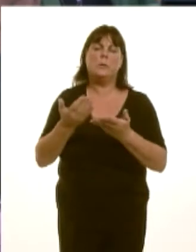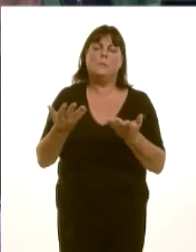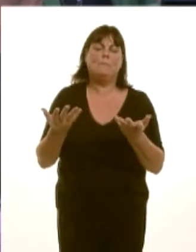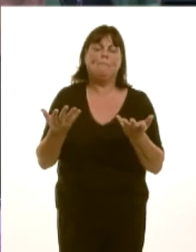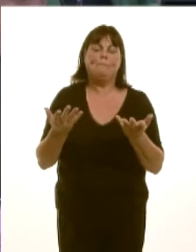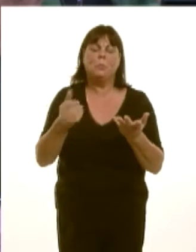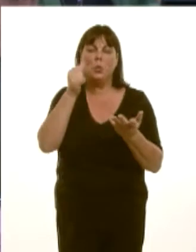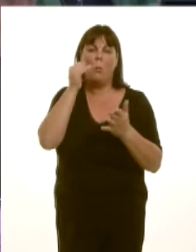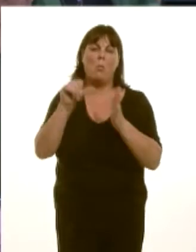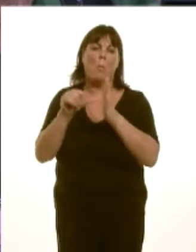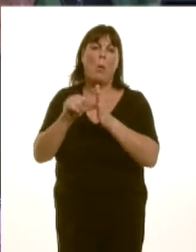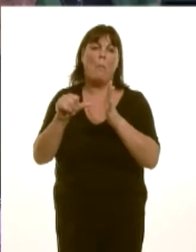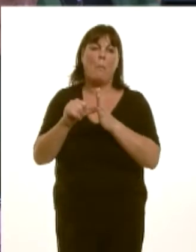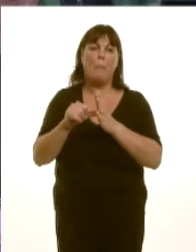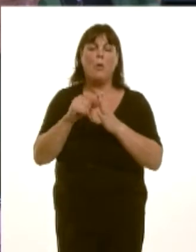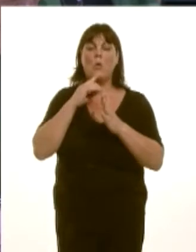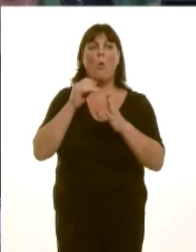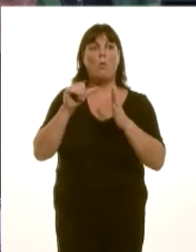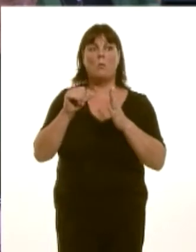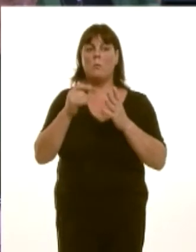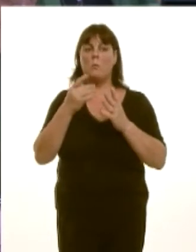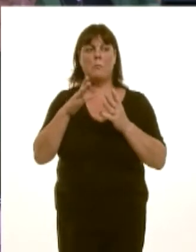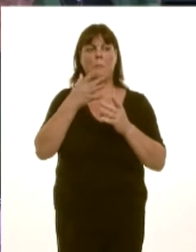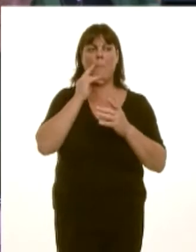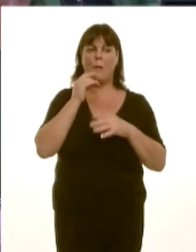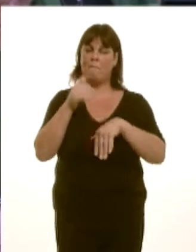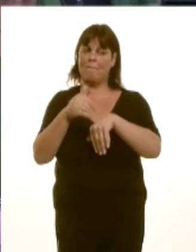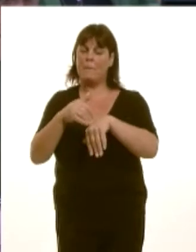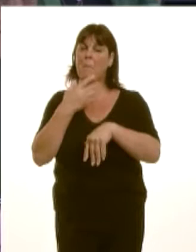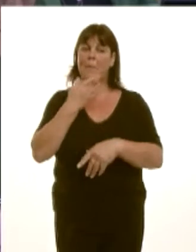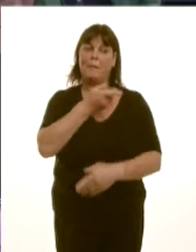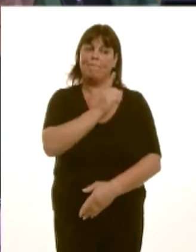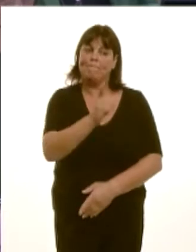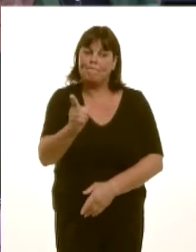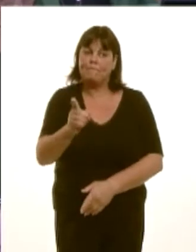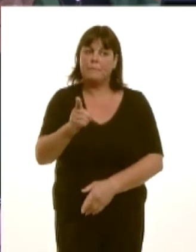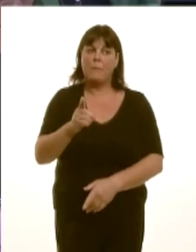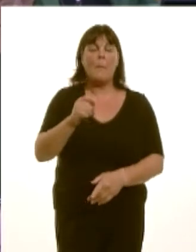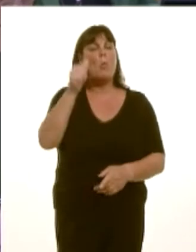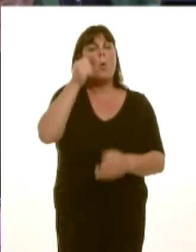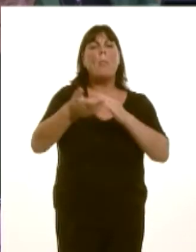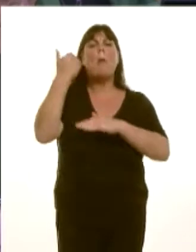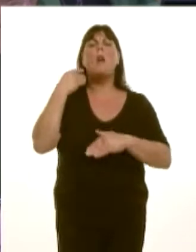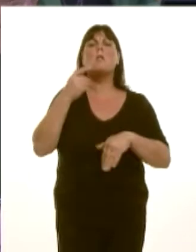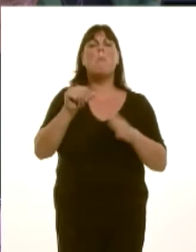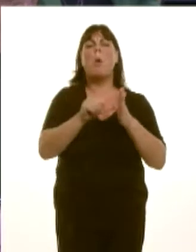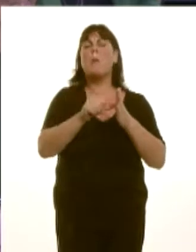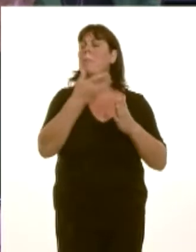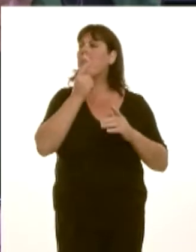are now being dealt with in a proper fashion. Whereas, to put it bluntly, in the past, they were not being dealt with in sufficient time